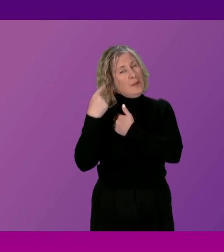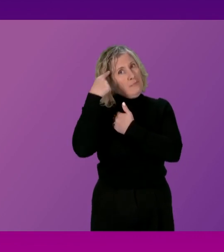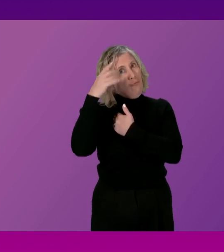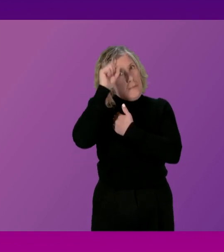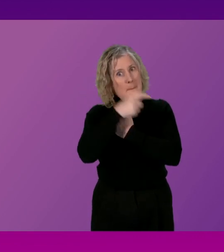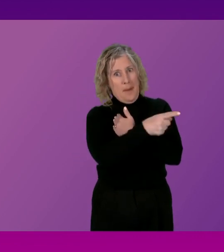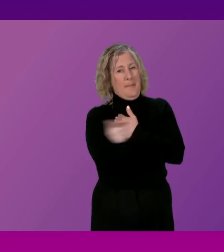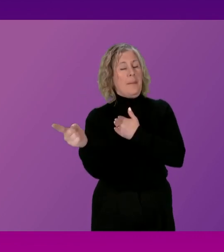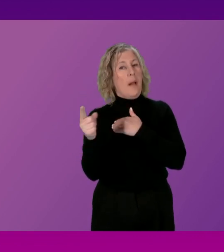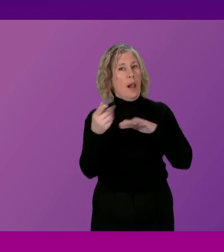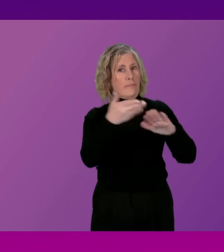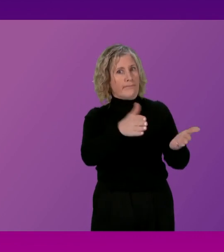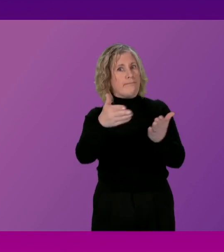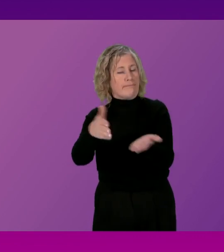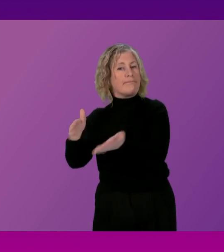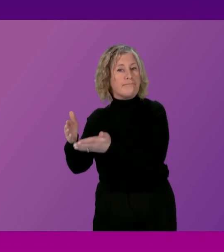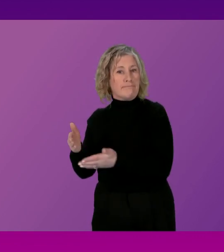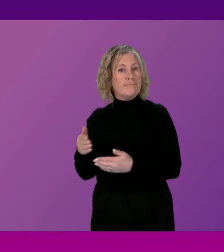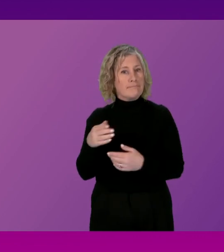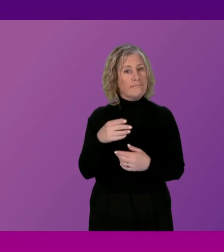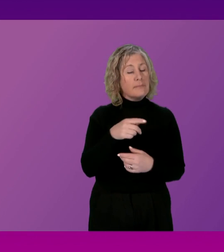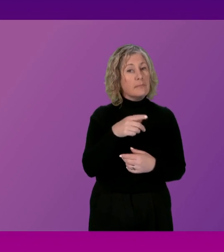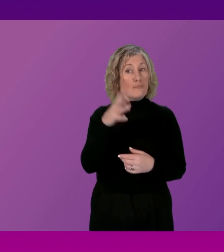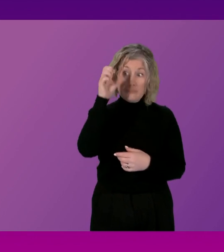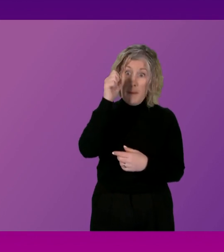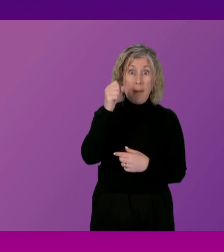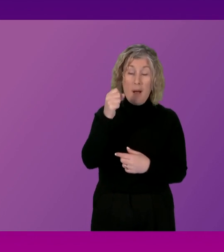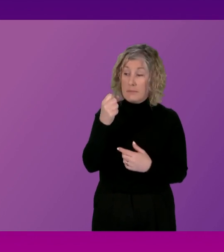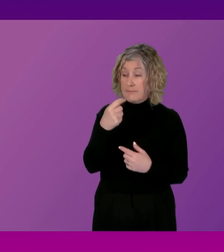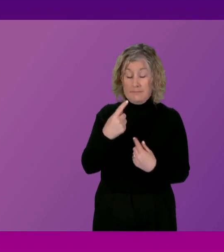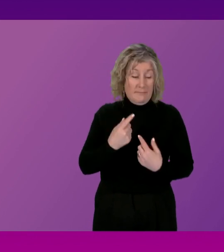many in the chamber as well in my Government.